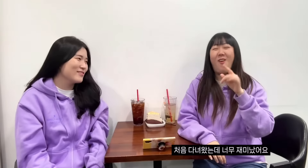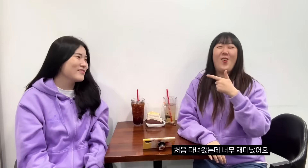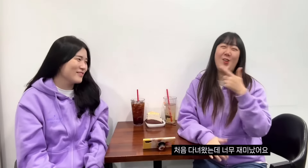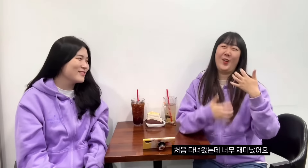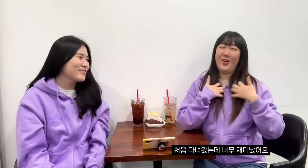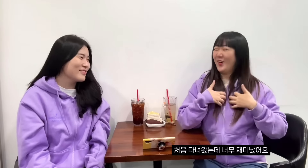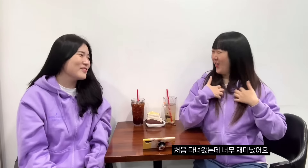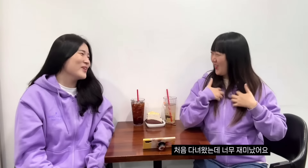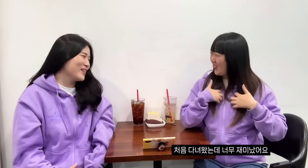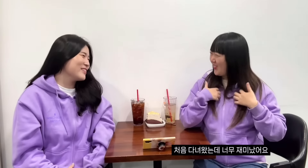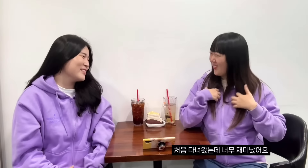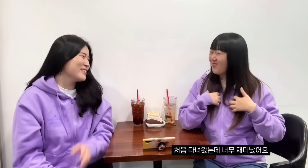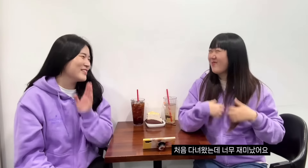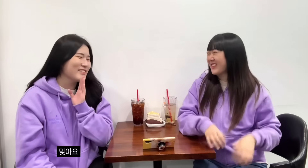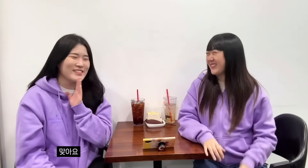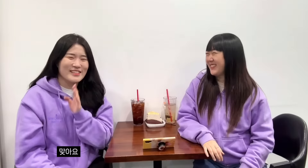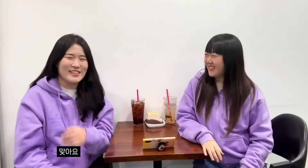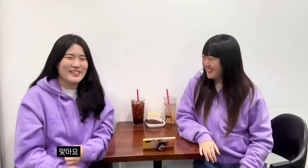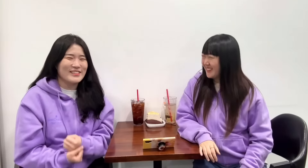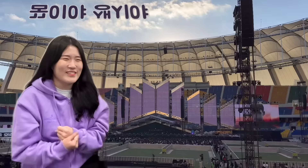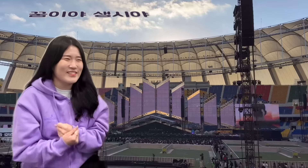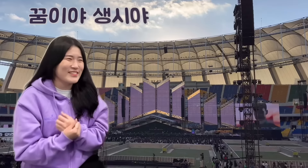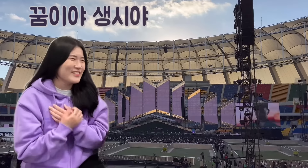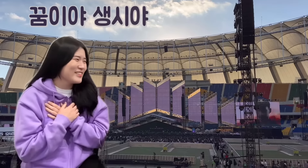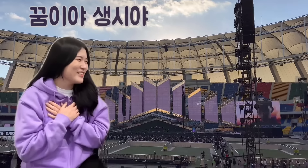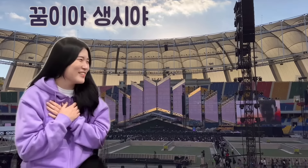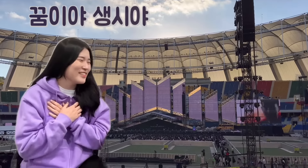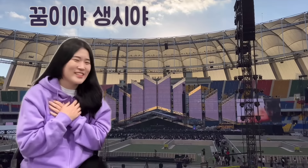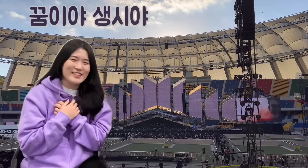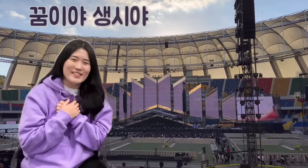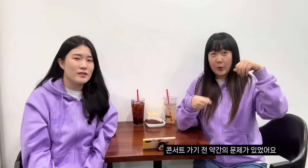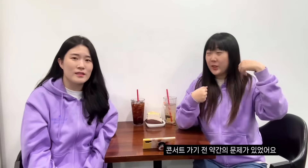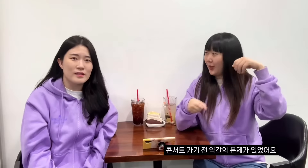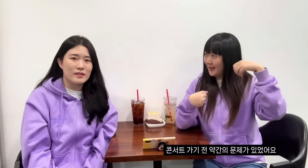I went for the first time and it was so much fun I can't believe it